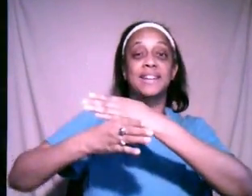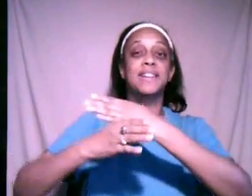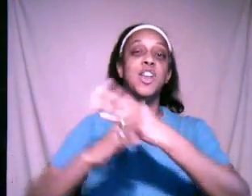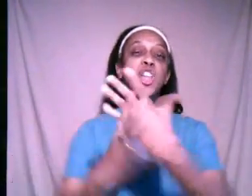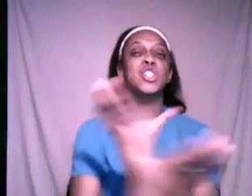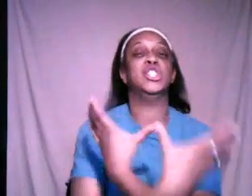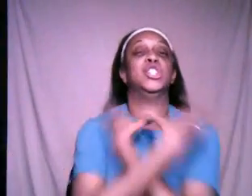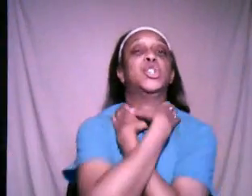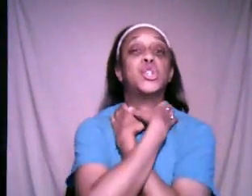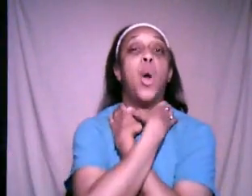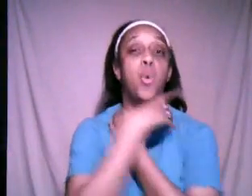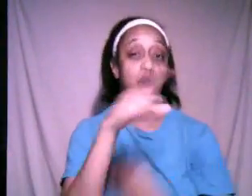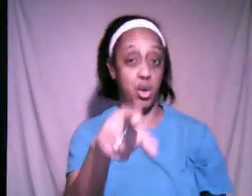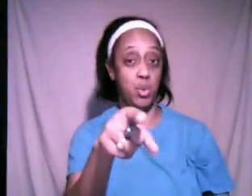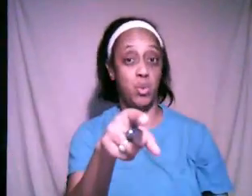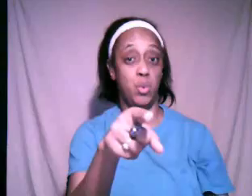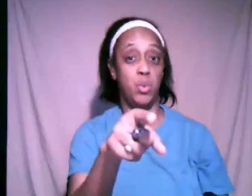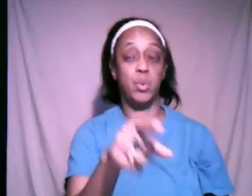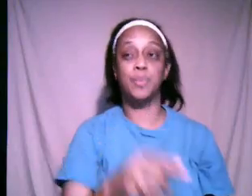or chocked you.